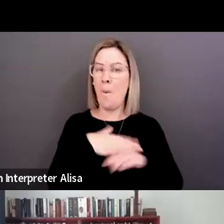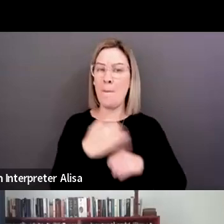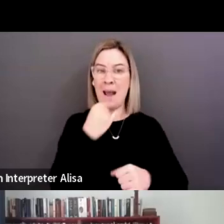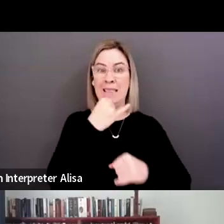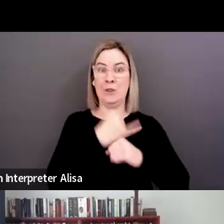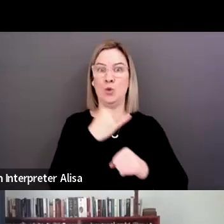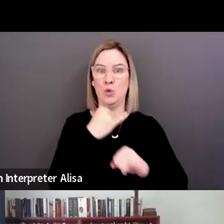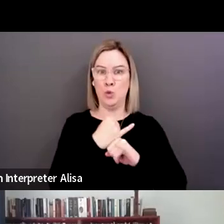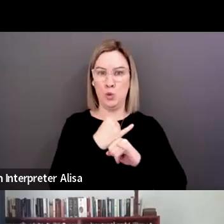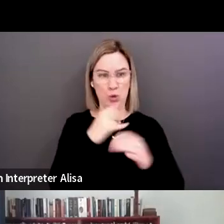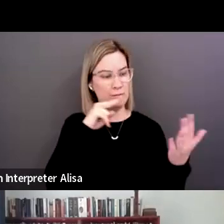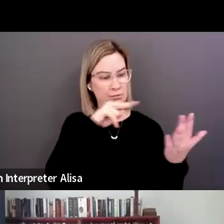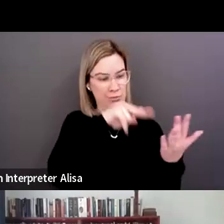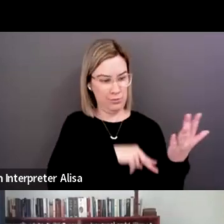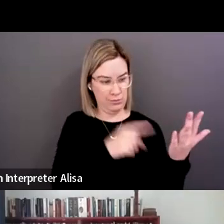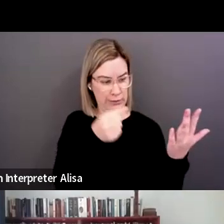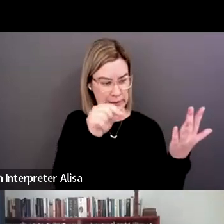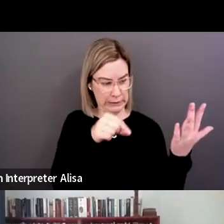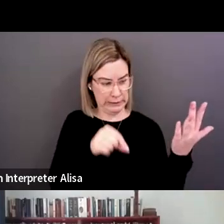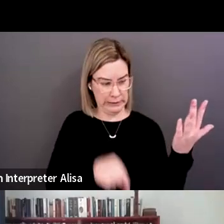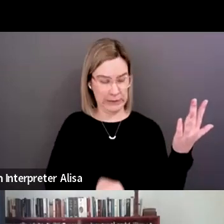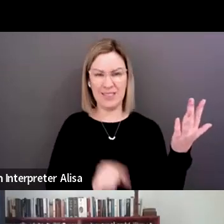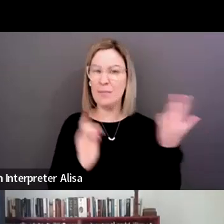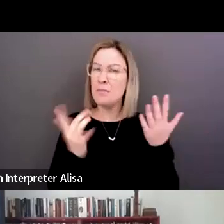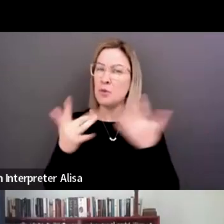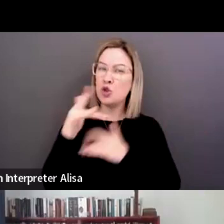operate. So, an environmental licence or a legal licence is something that